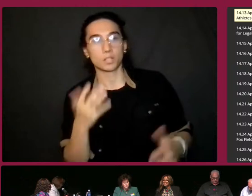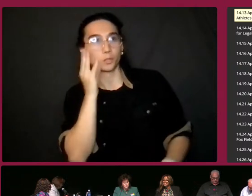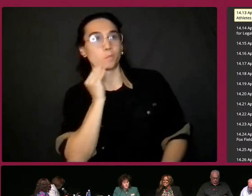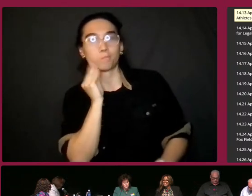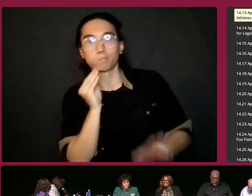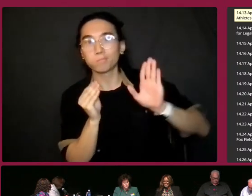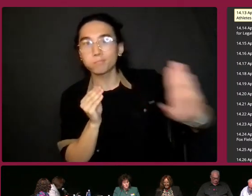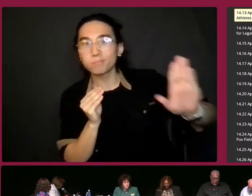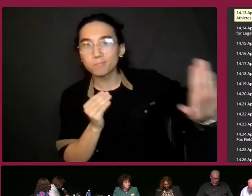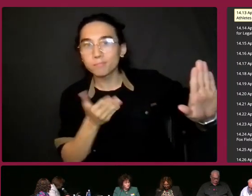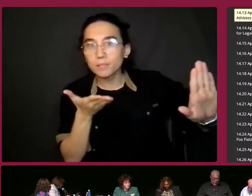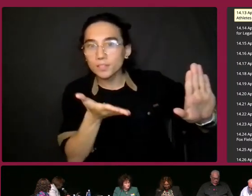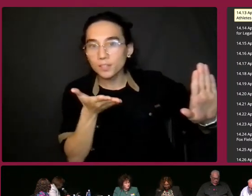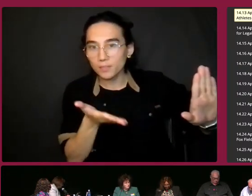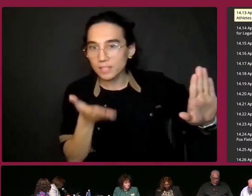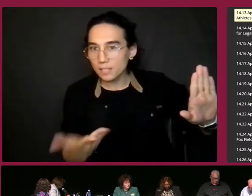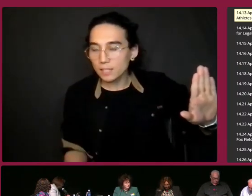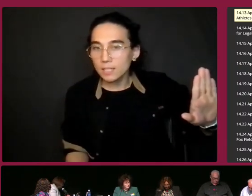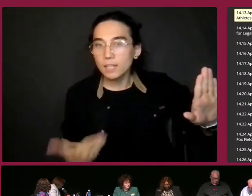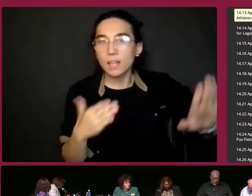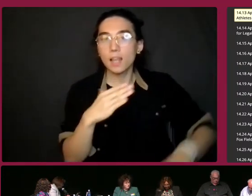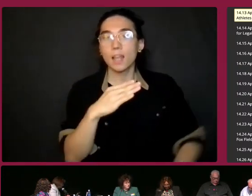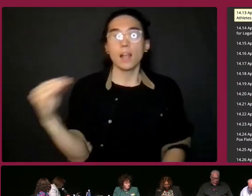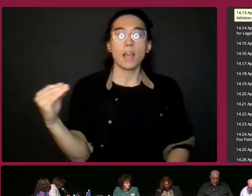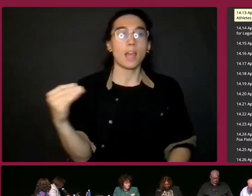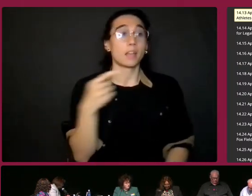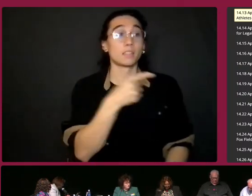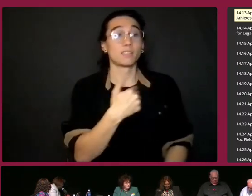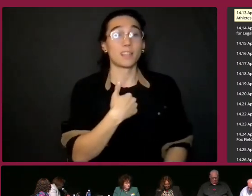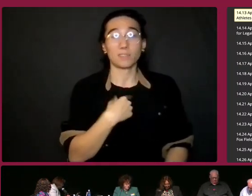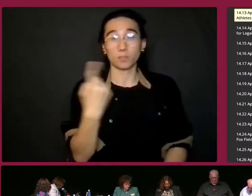had, uh, one, uh, attending physician in their clinic.